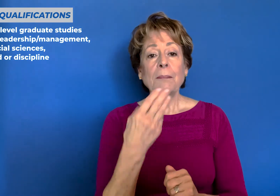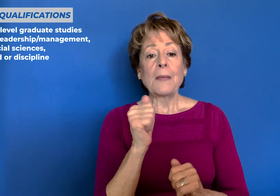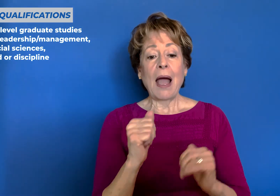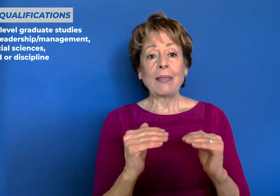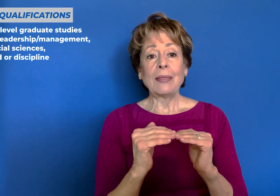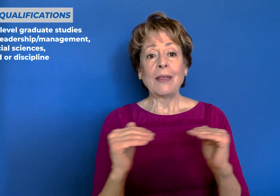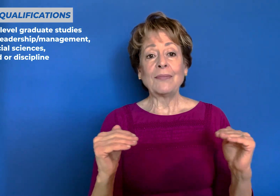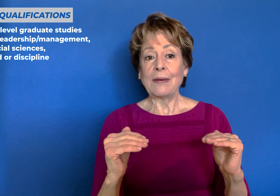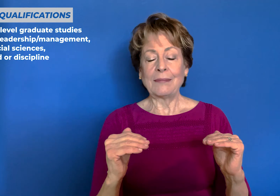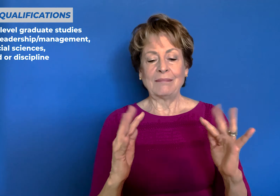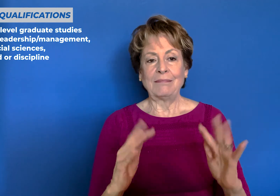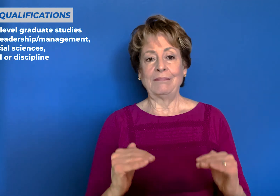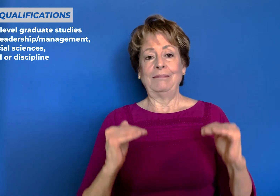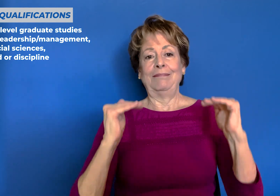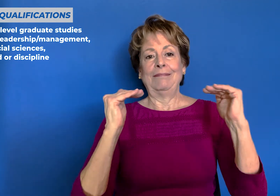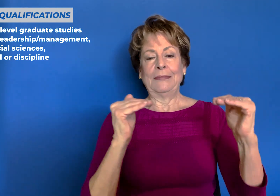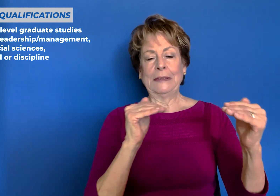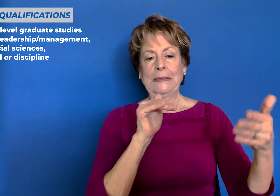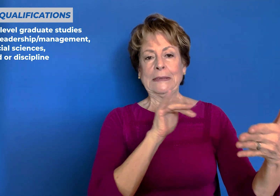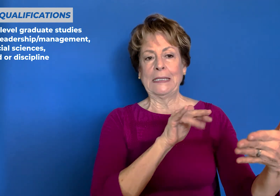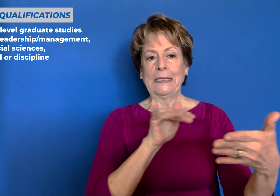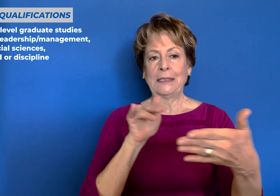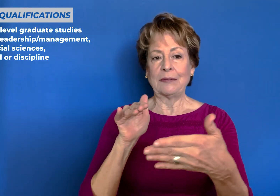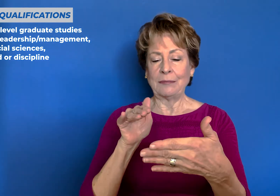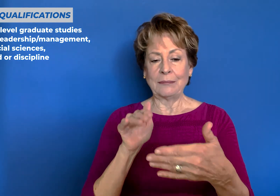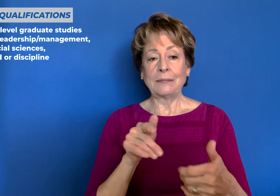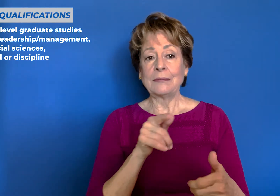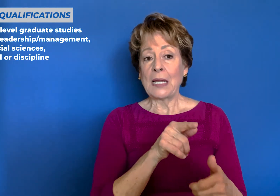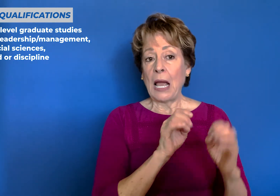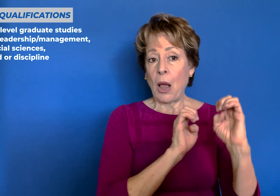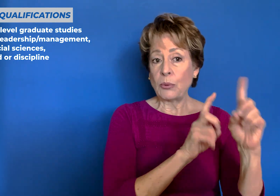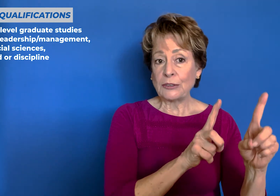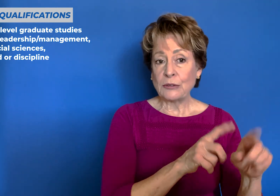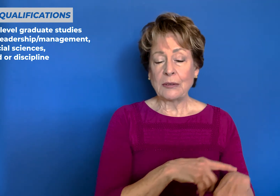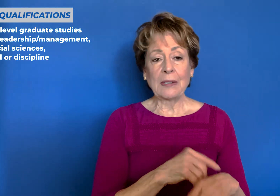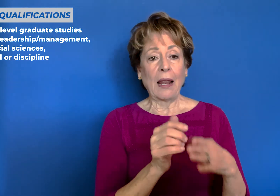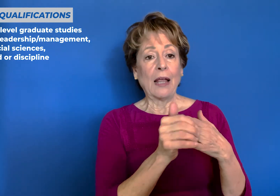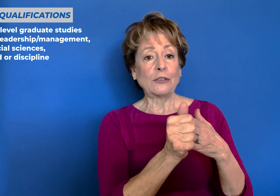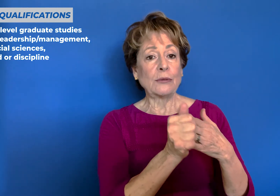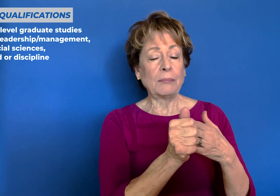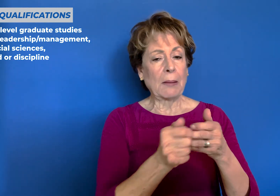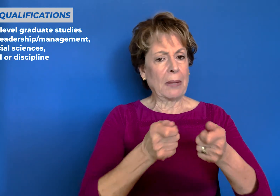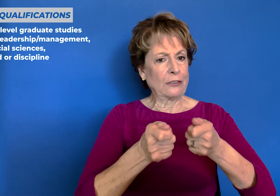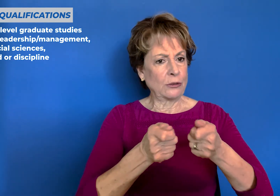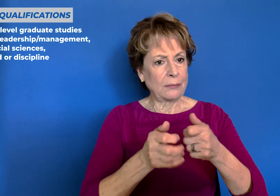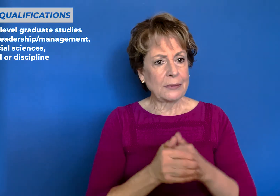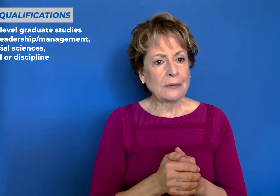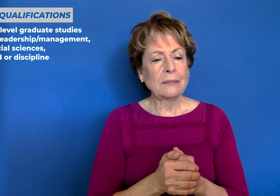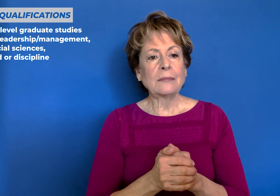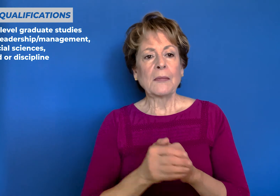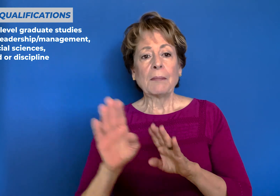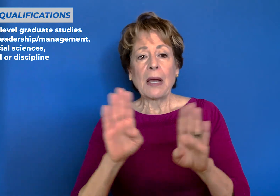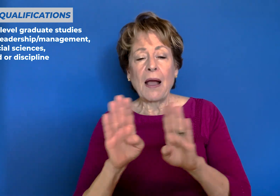Post-master’s level graduate studies in education, leadership/management,